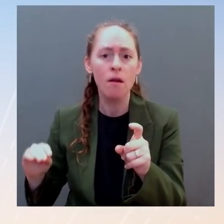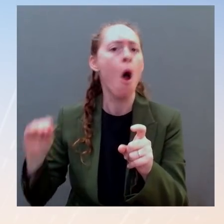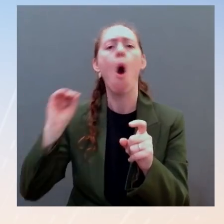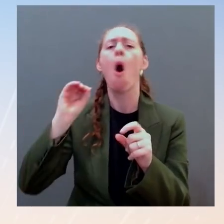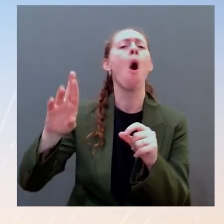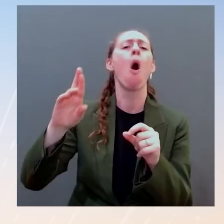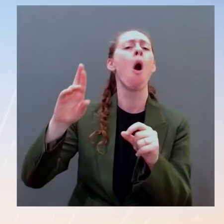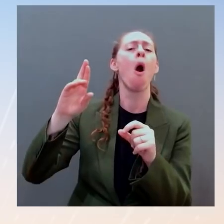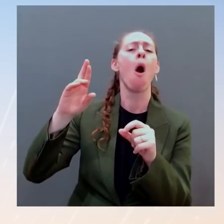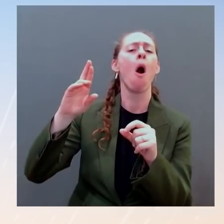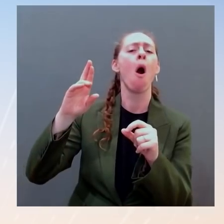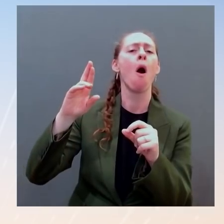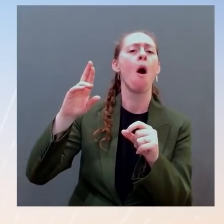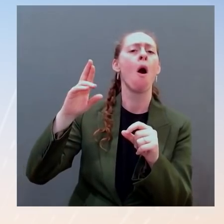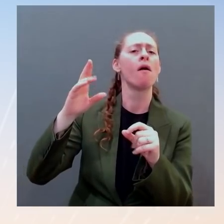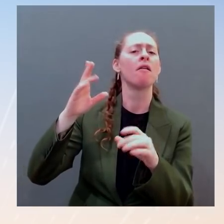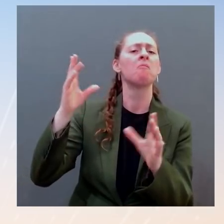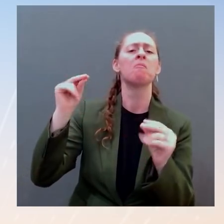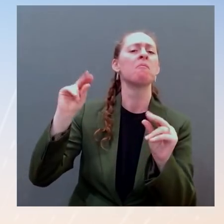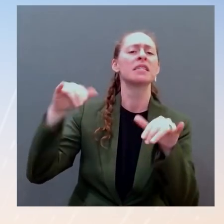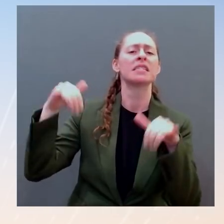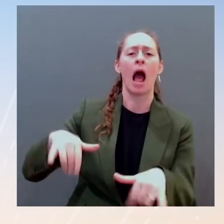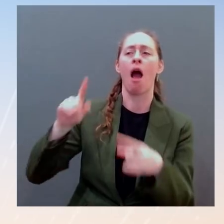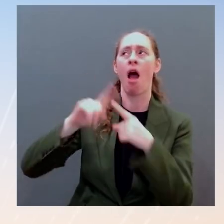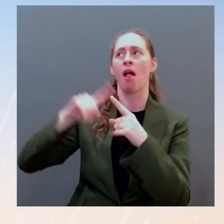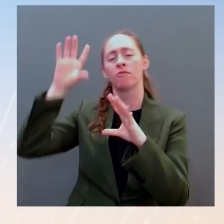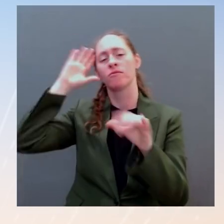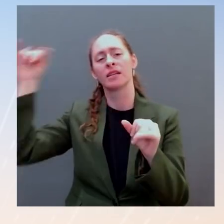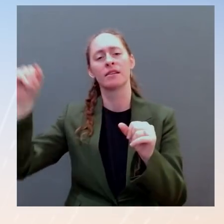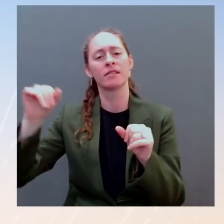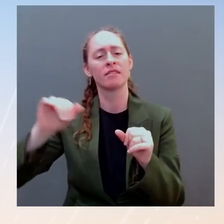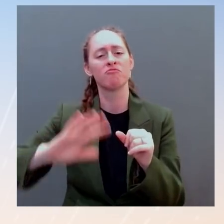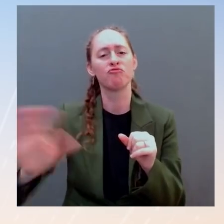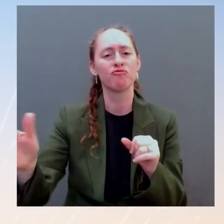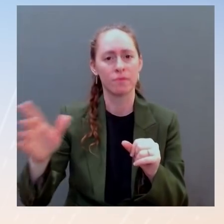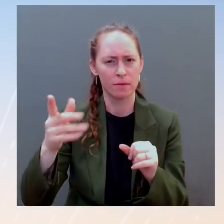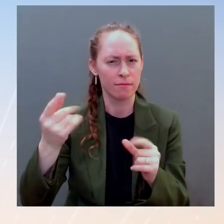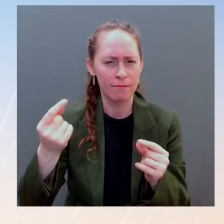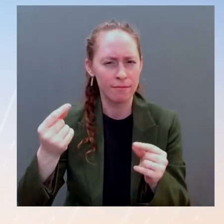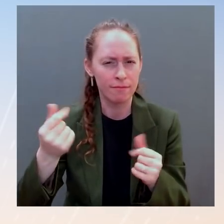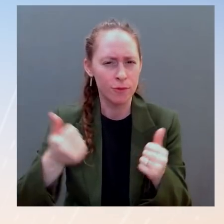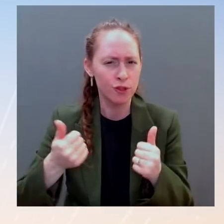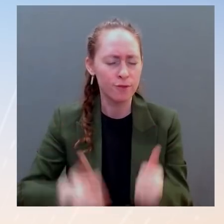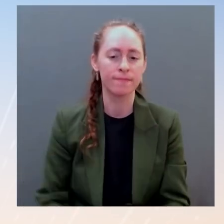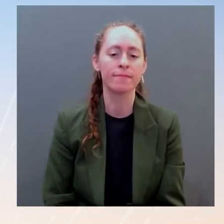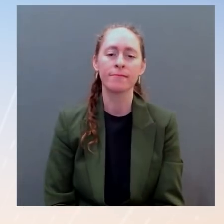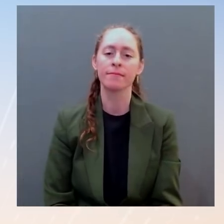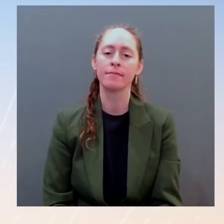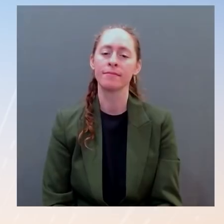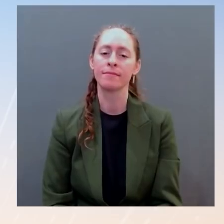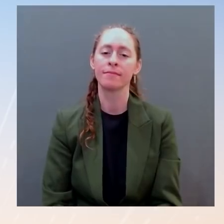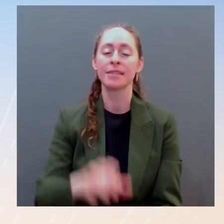essential advisor to the President -- was on the campaign, continues to be in the White House. I have been in many meetings with Cedric Richmond,